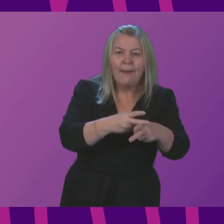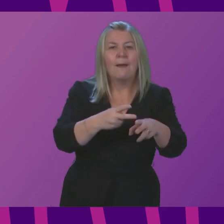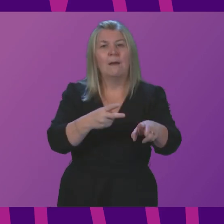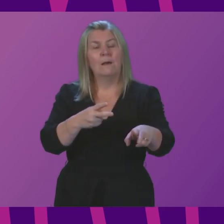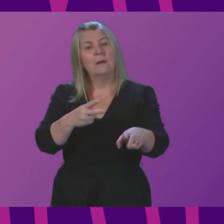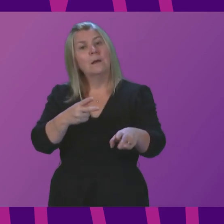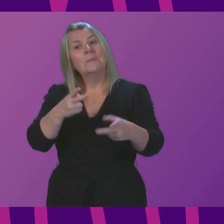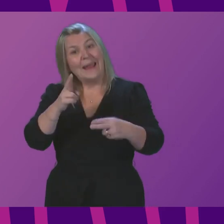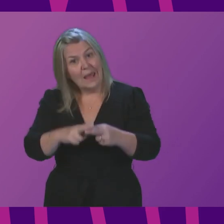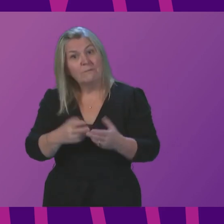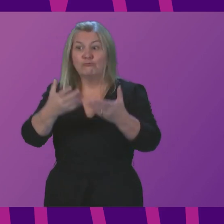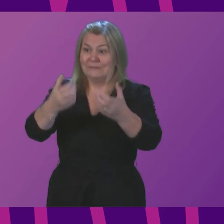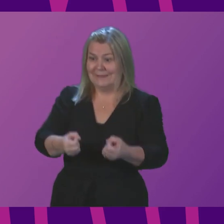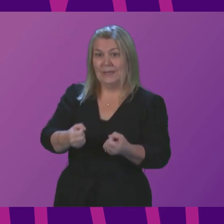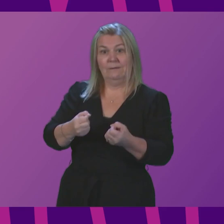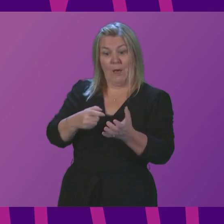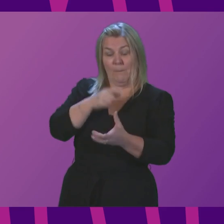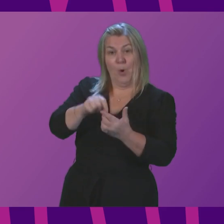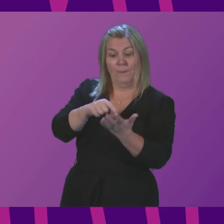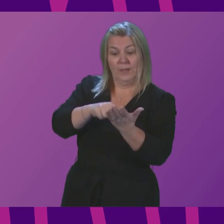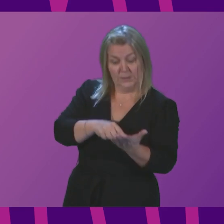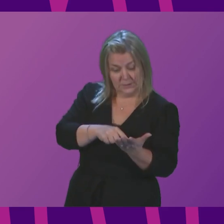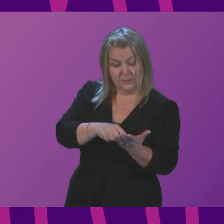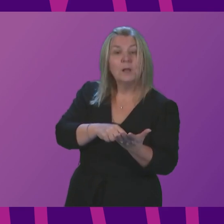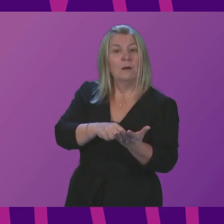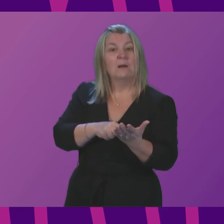they attend those appointments. If they cannot attend those appointments, they should contact